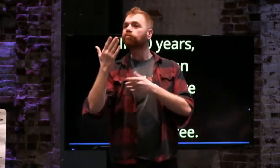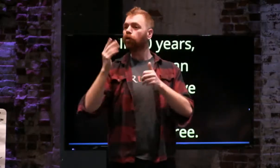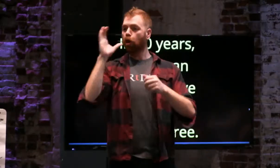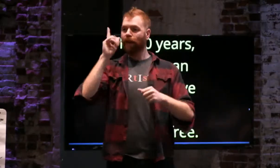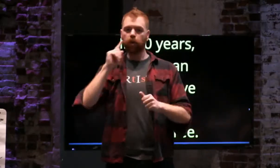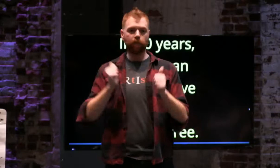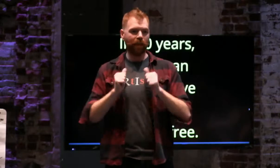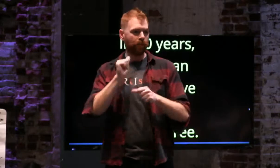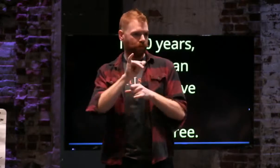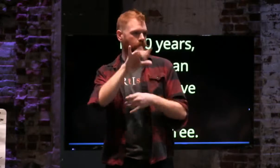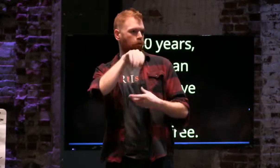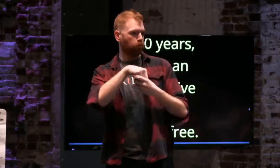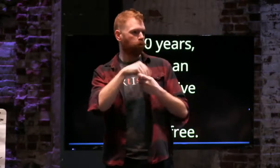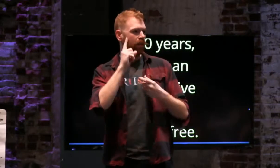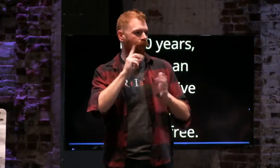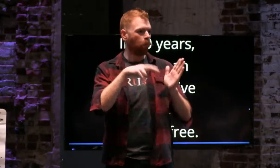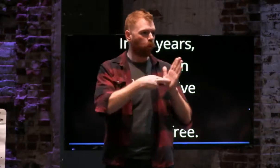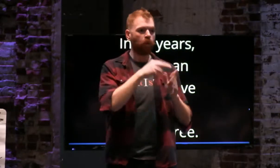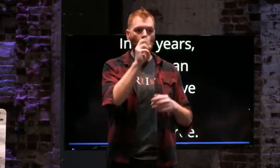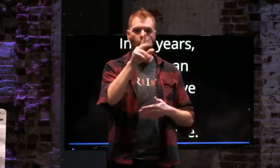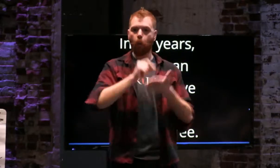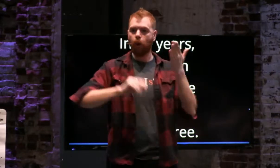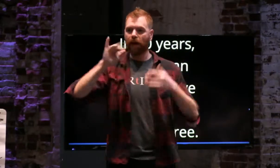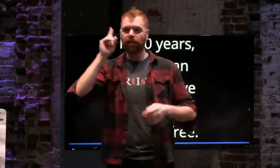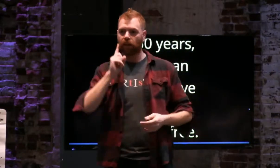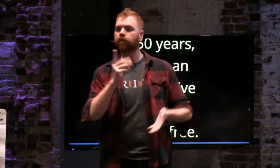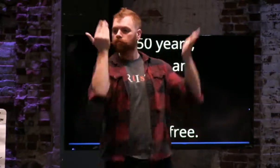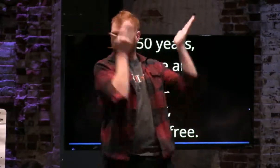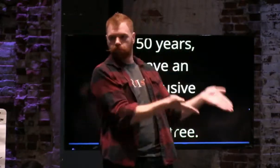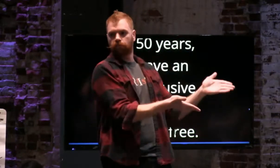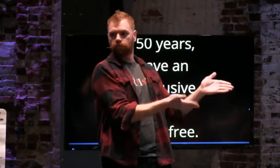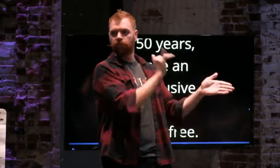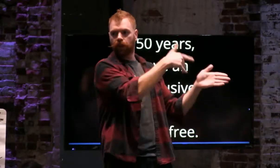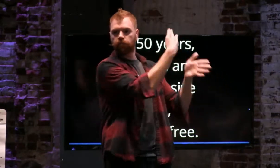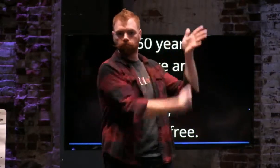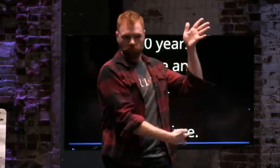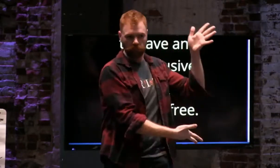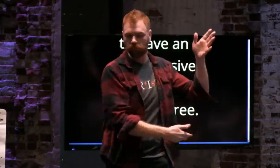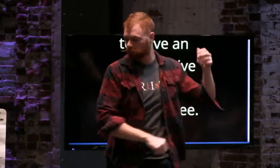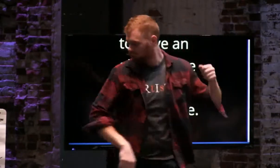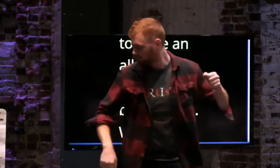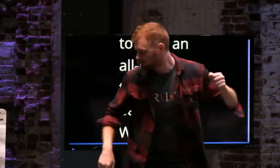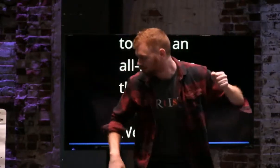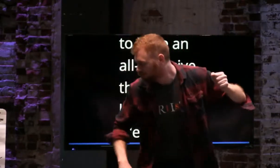We want to have a festival similar to some other language based festivals,